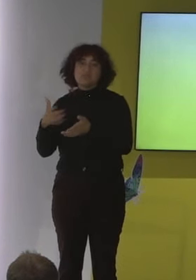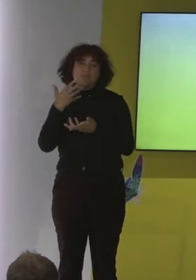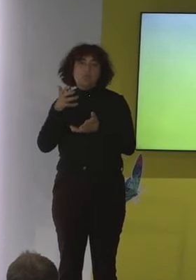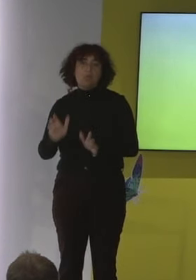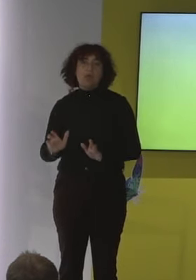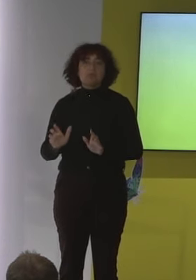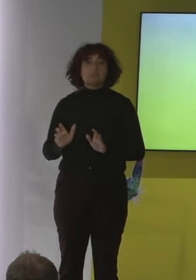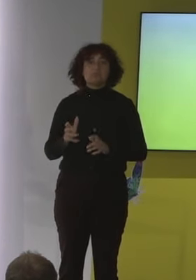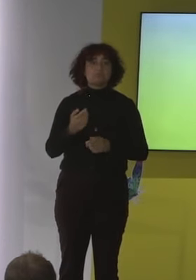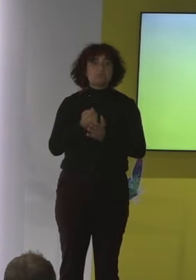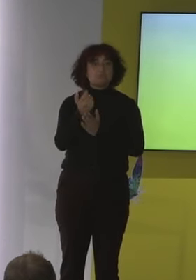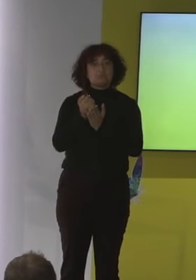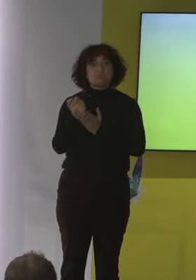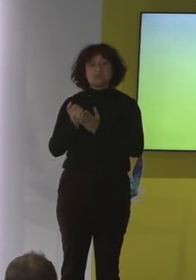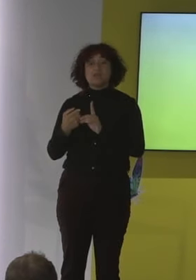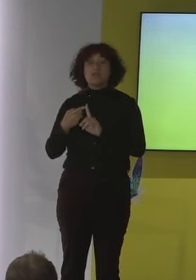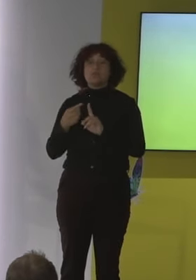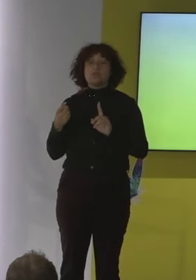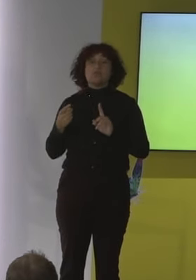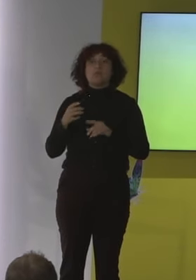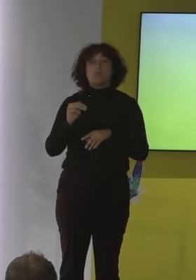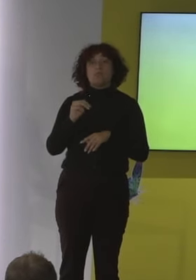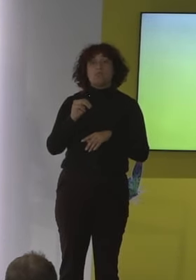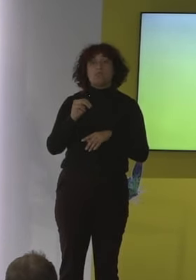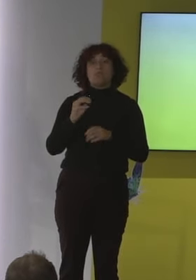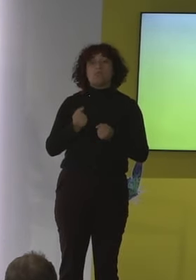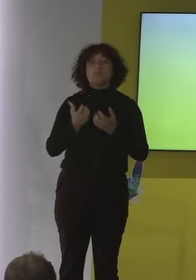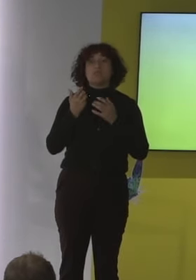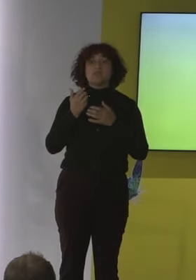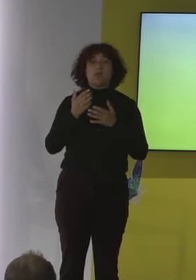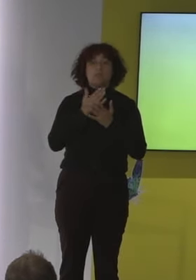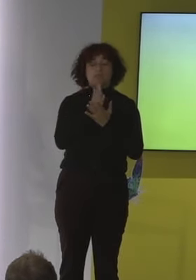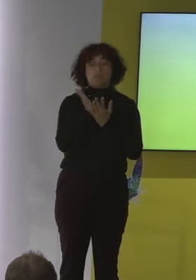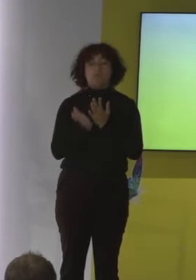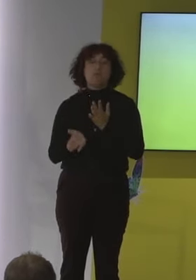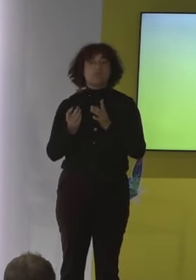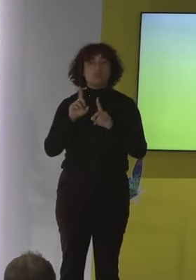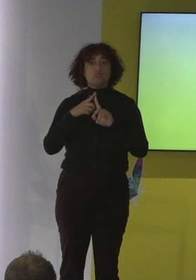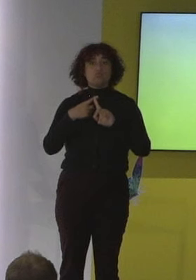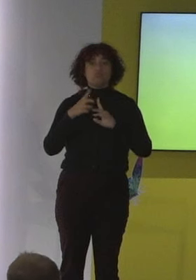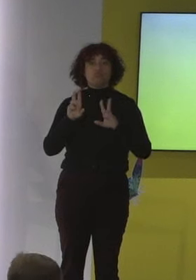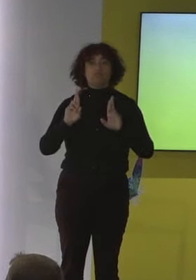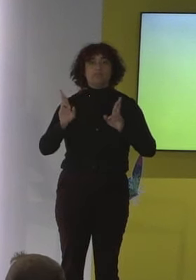And it also comes with a multimodal interaction system out-of-the-box, ready to go without any additional setup.